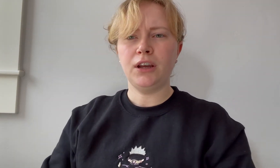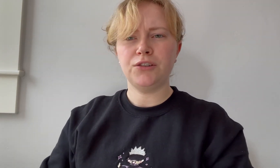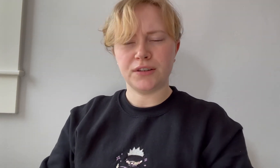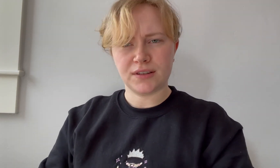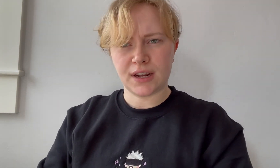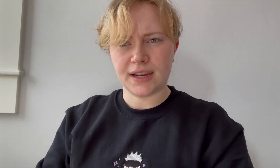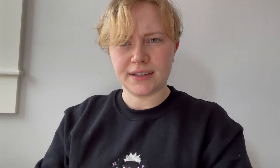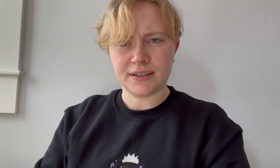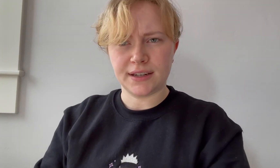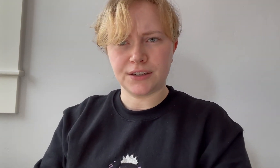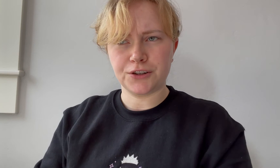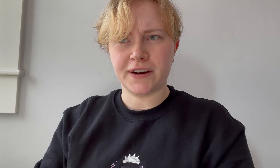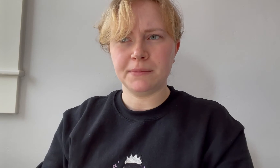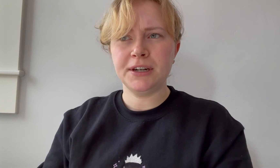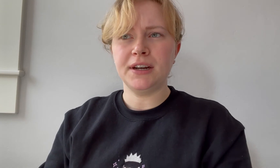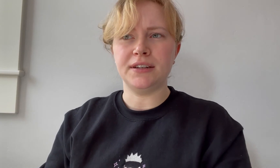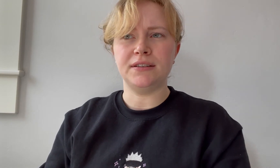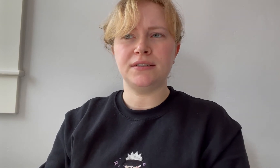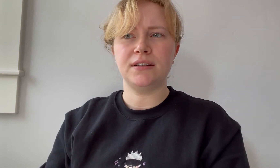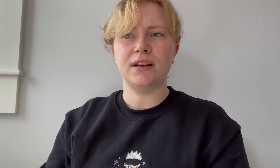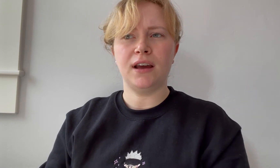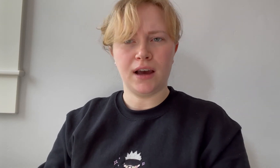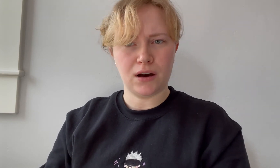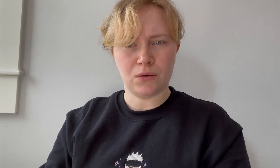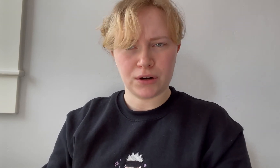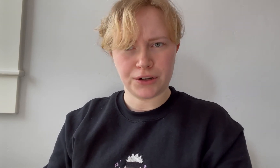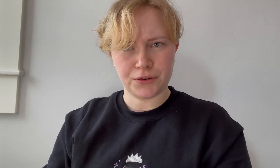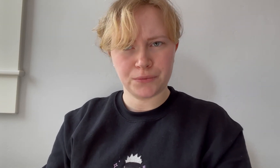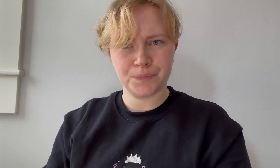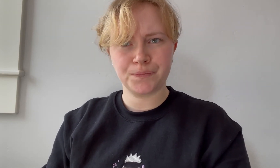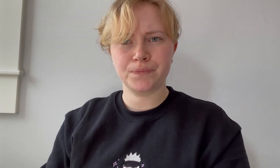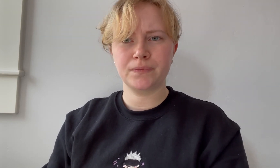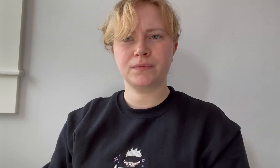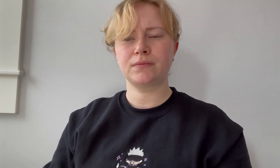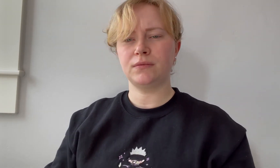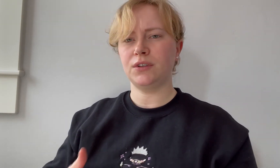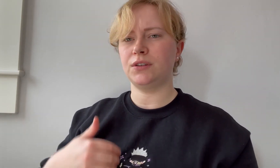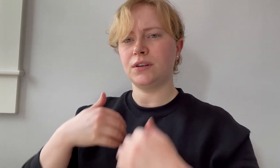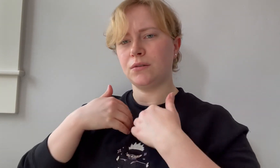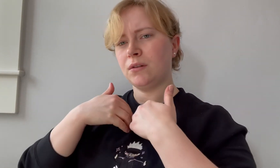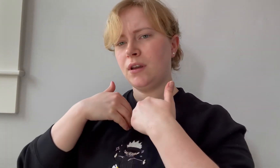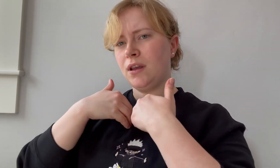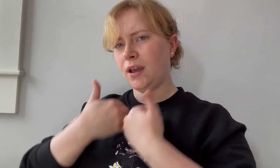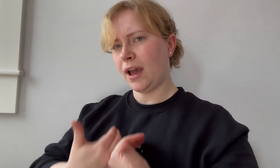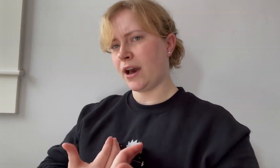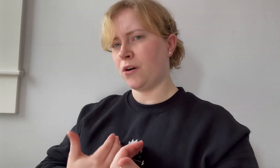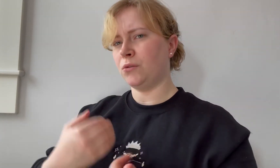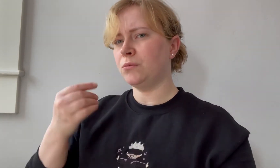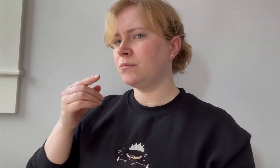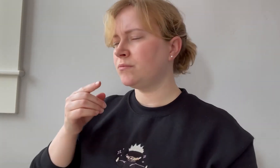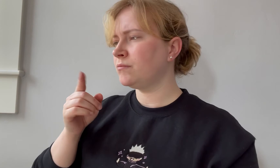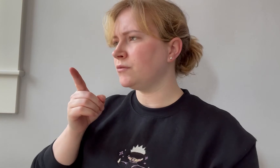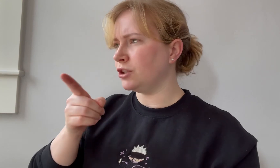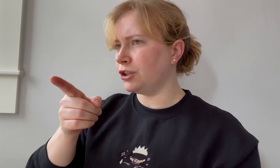translating into english grammar is how are you so how you